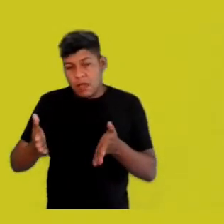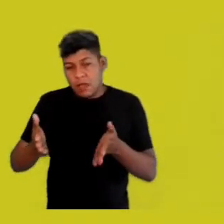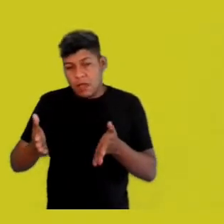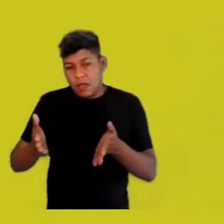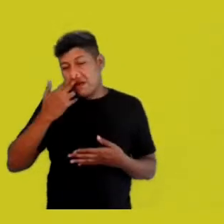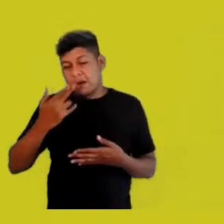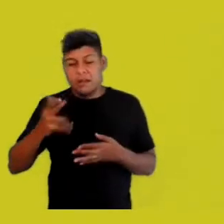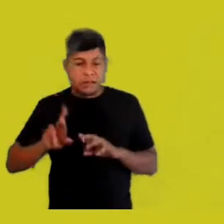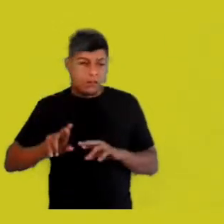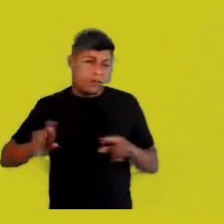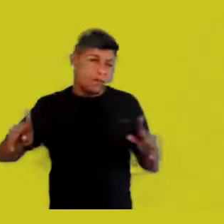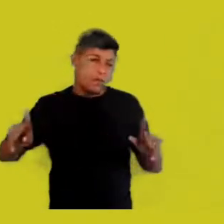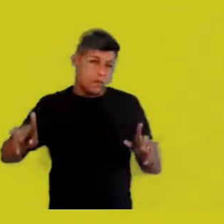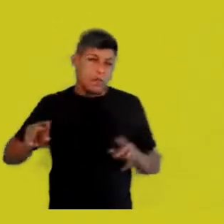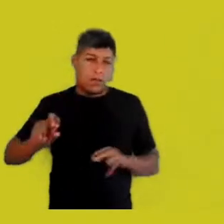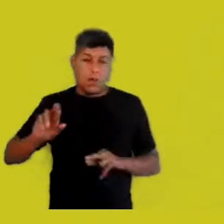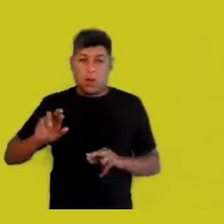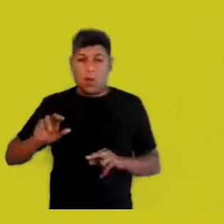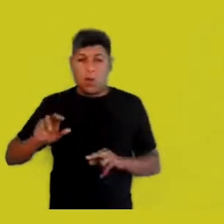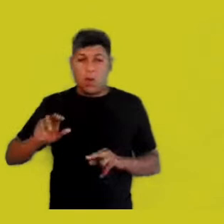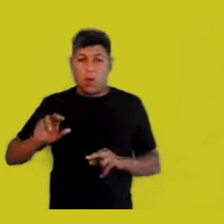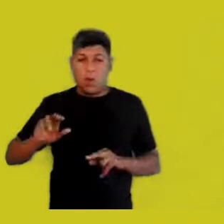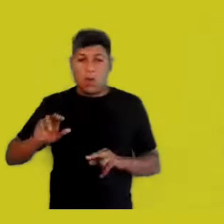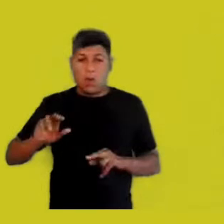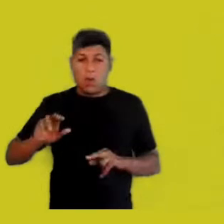in other black African references,